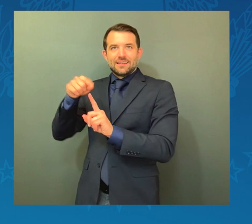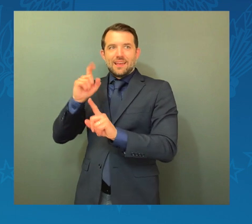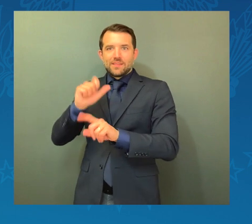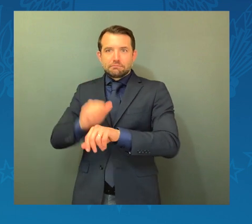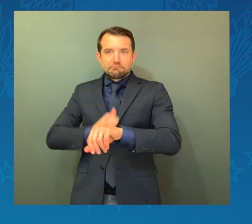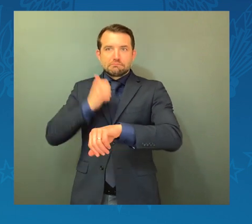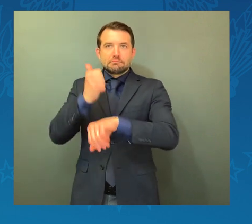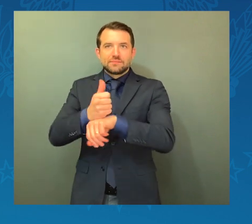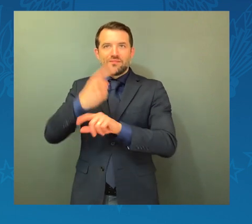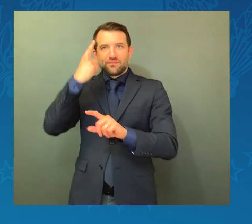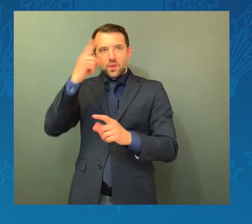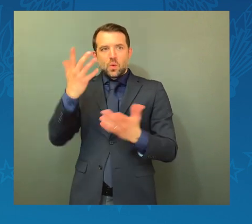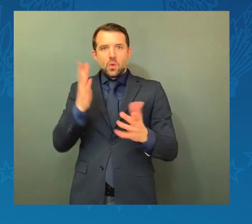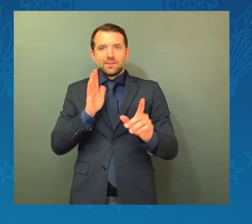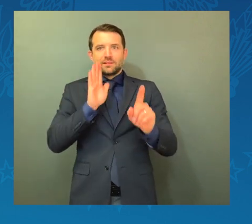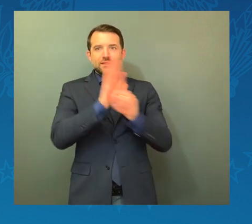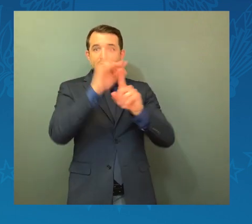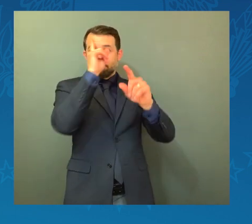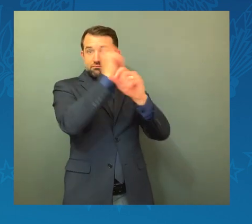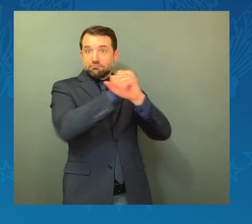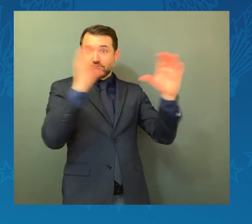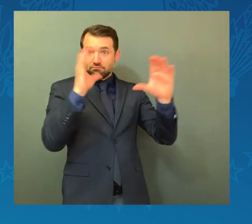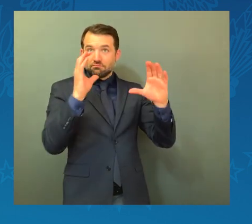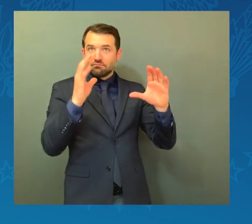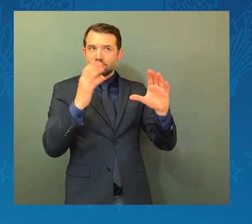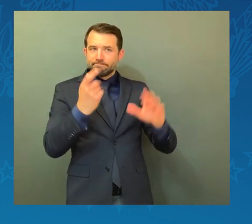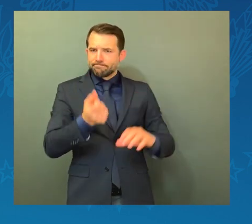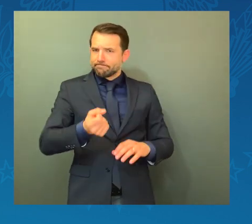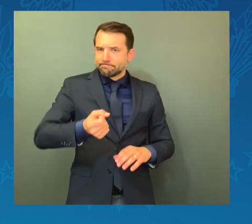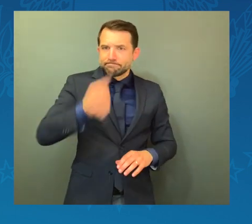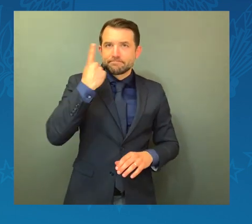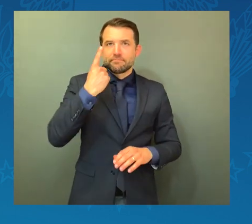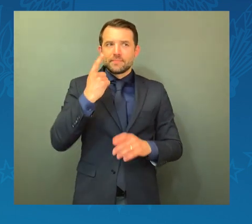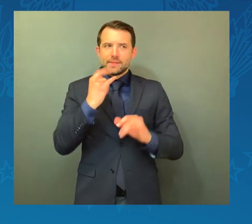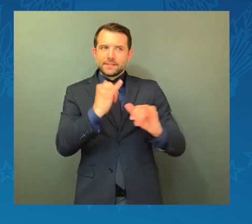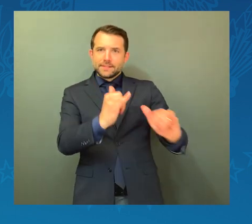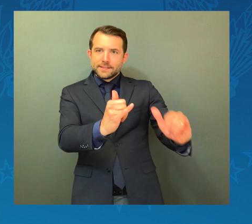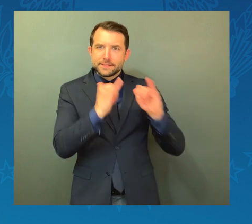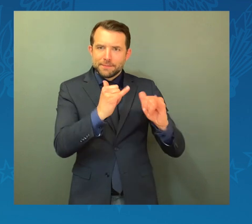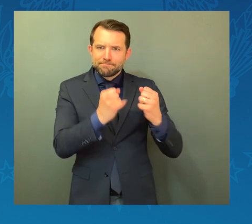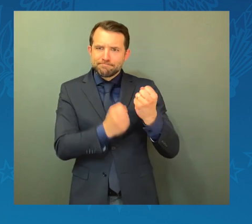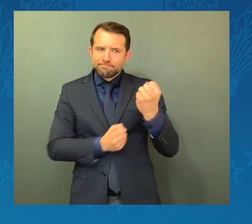These lenders predominantly serve overlooked and underserved communities.